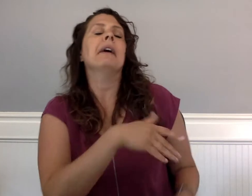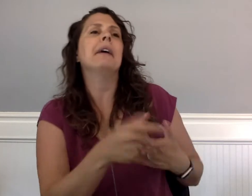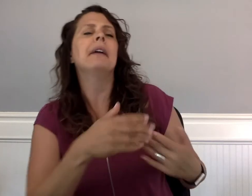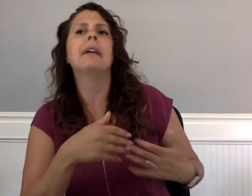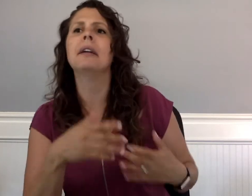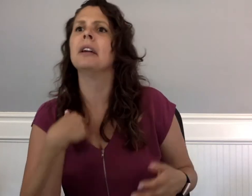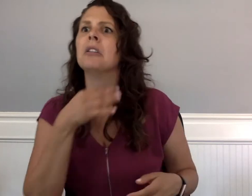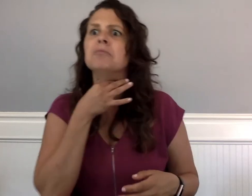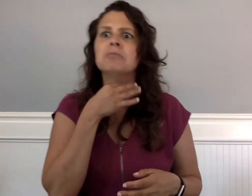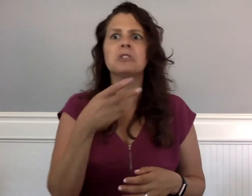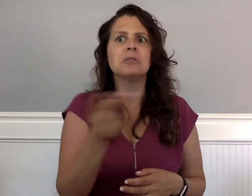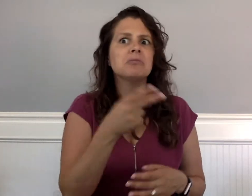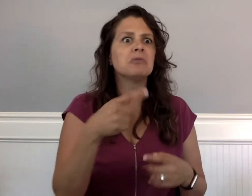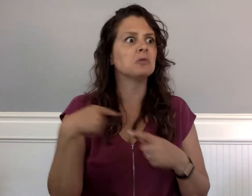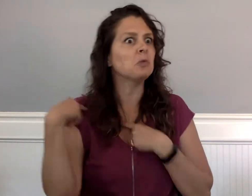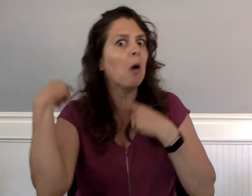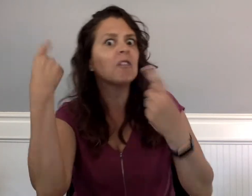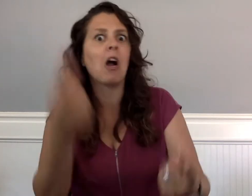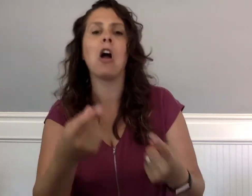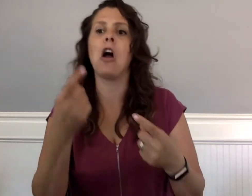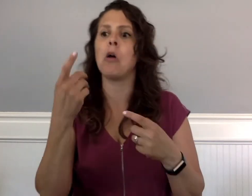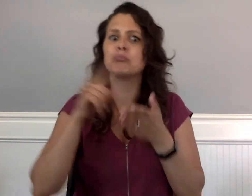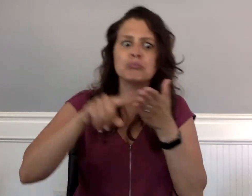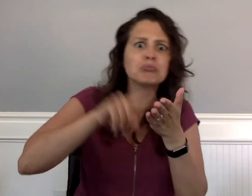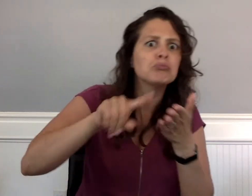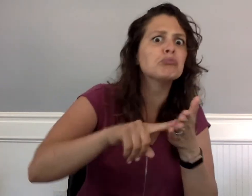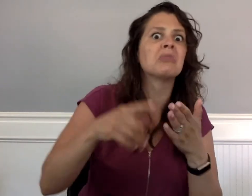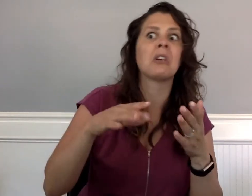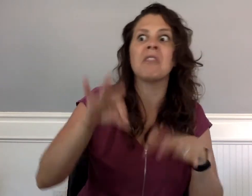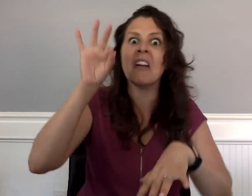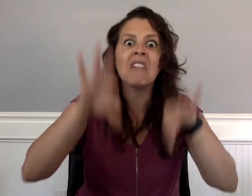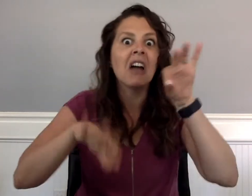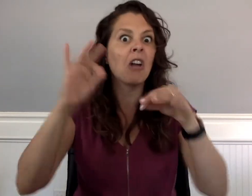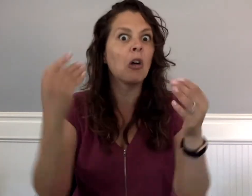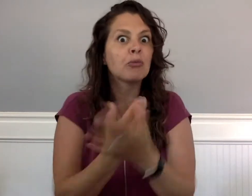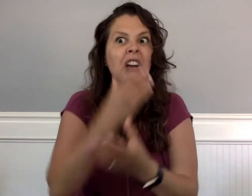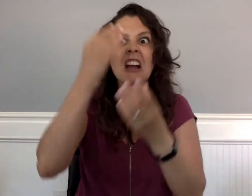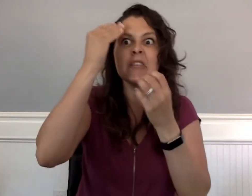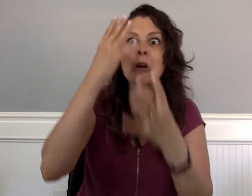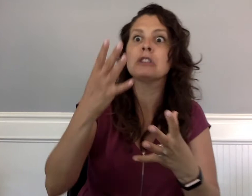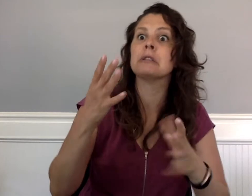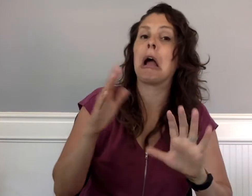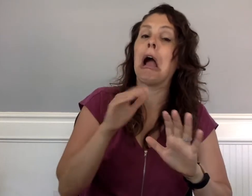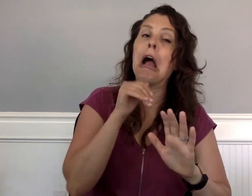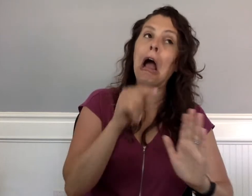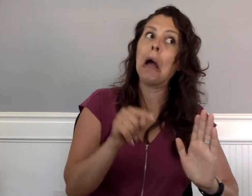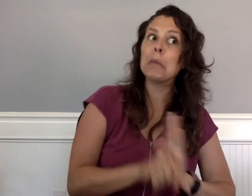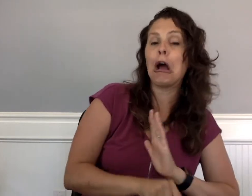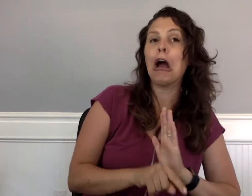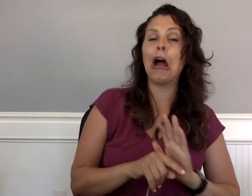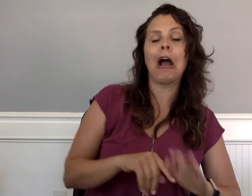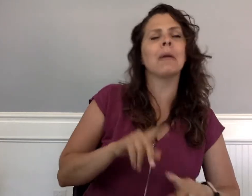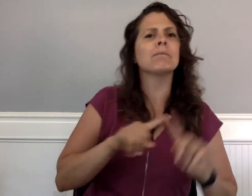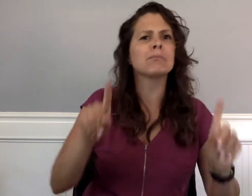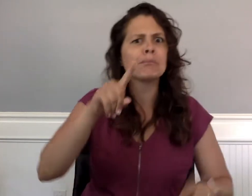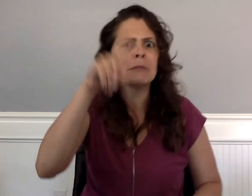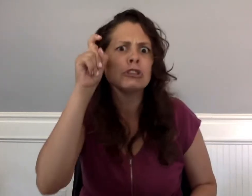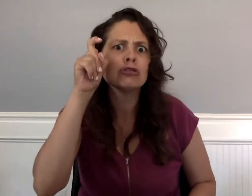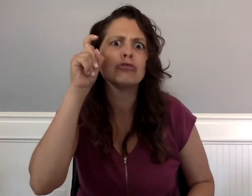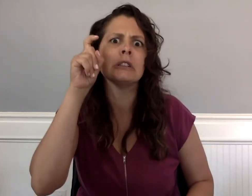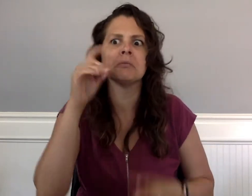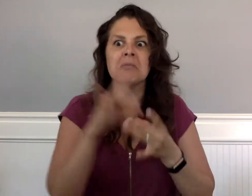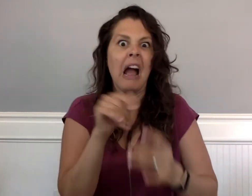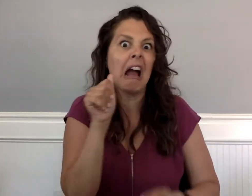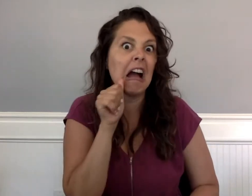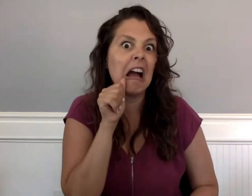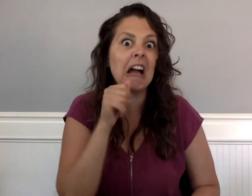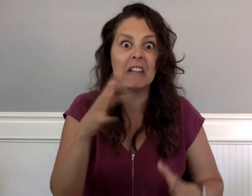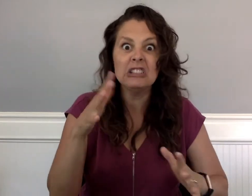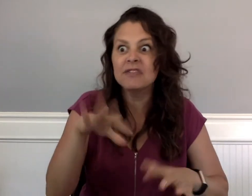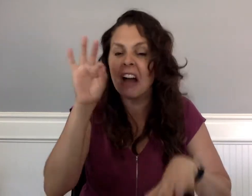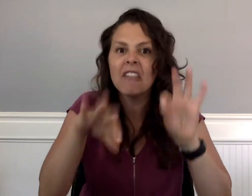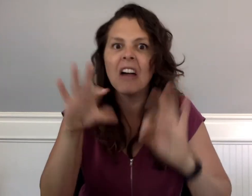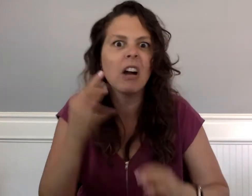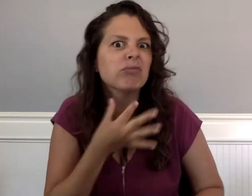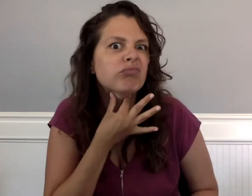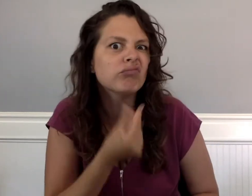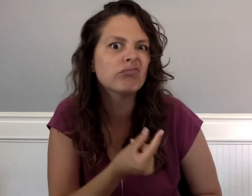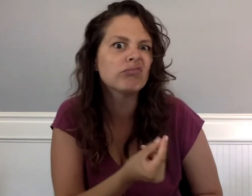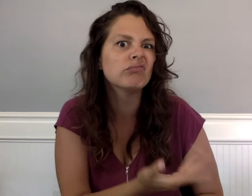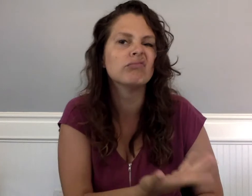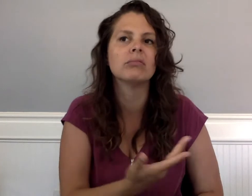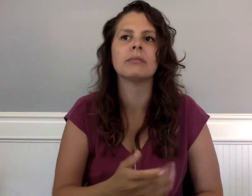“So what have you guys discovered so far about your not-murder-just-a-mystery?” Oliver asked.